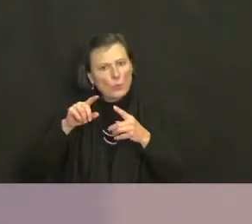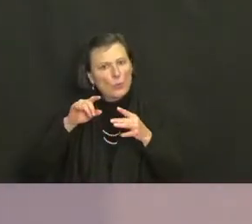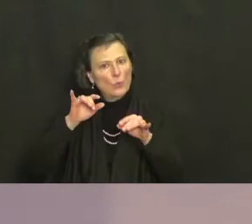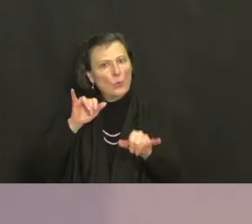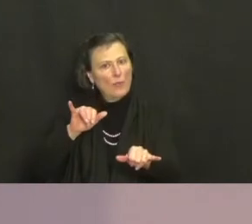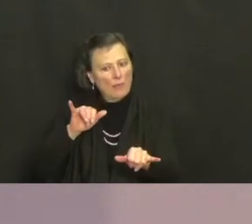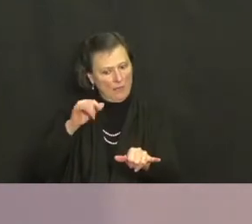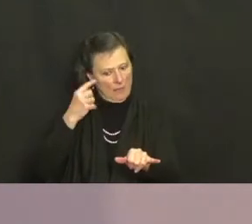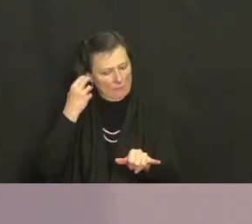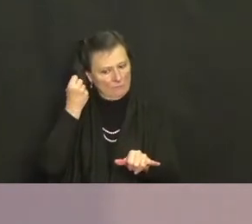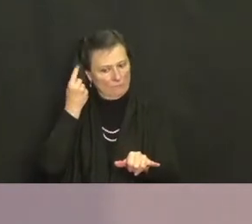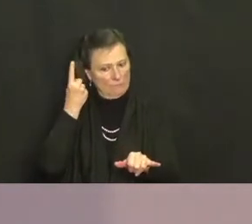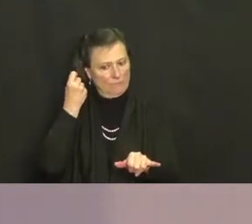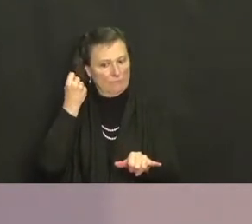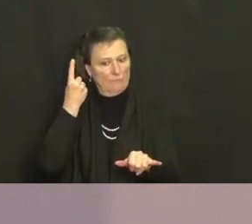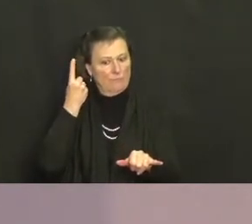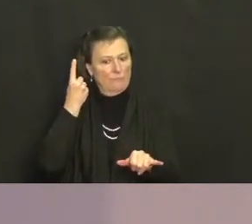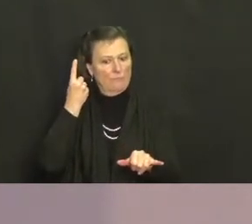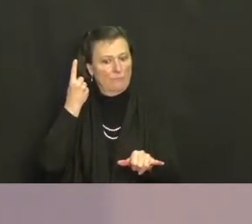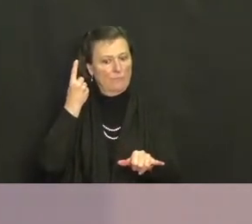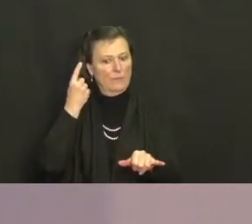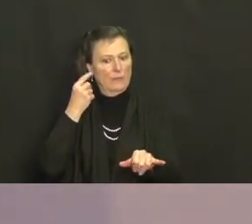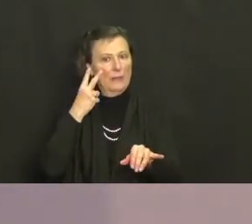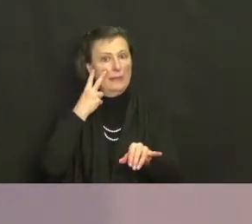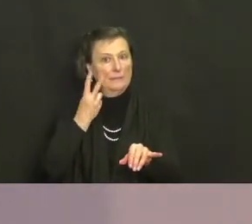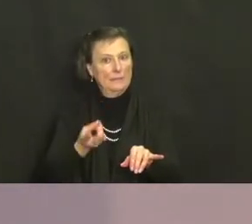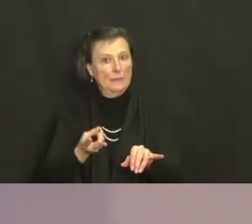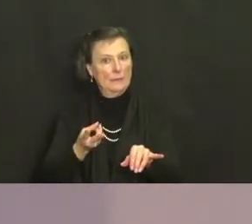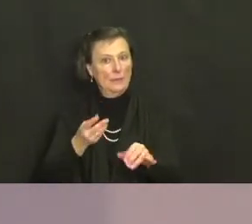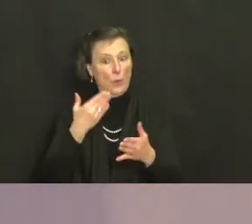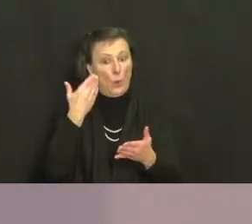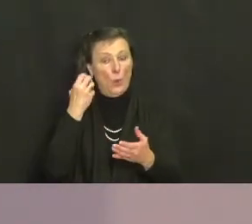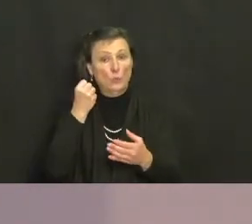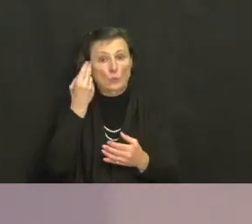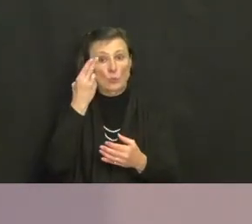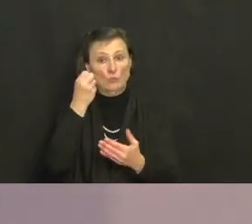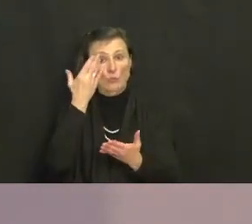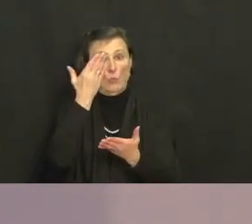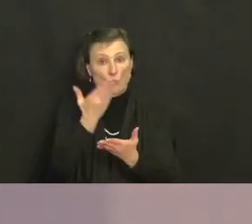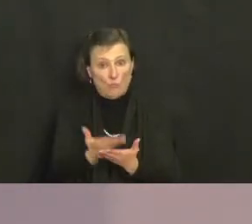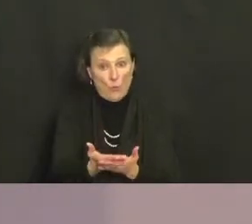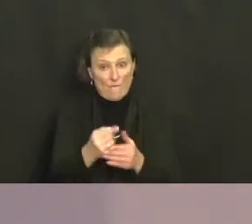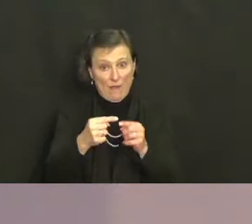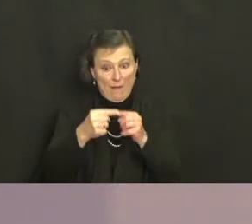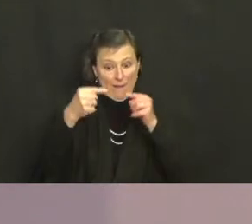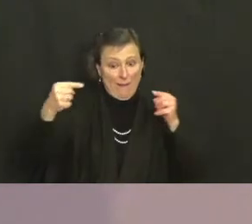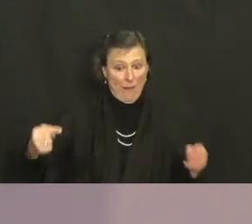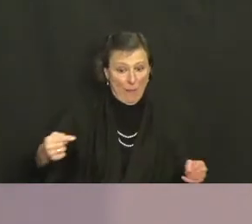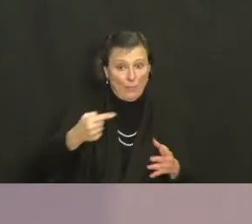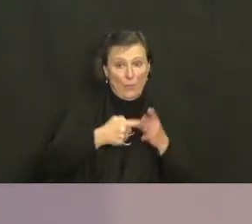But, eventually she could see that she was proving the opposite of what she wanted to prove, through her research.